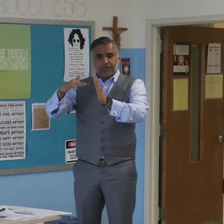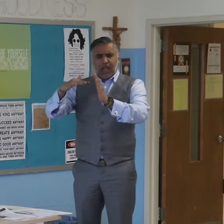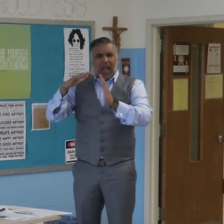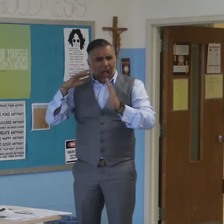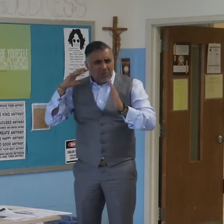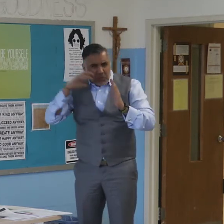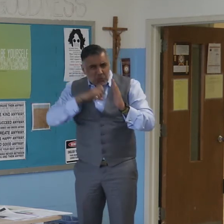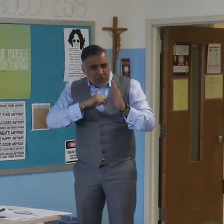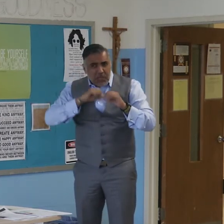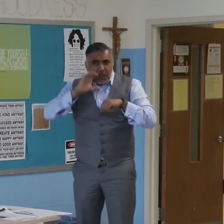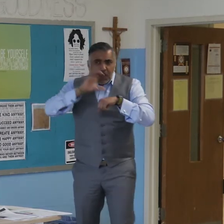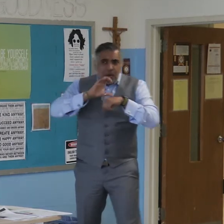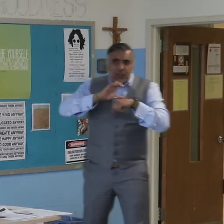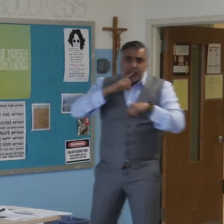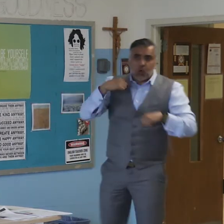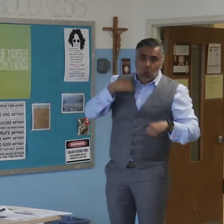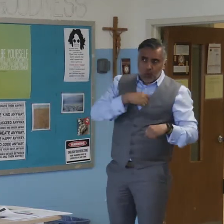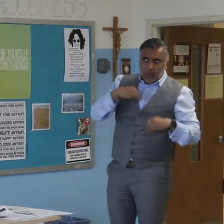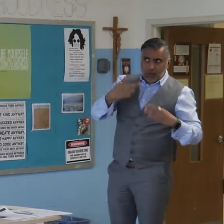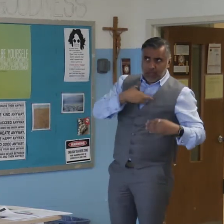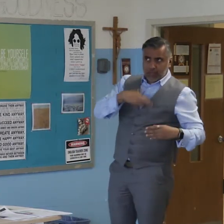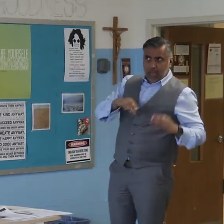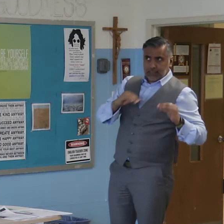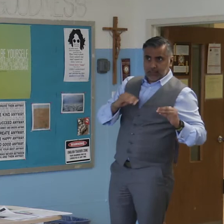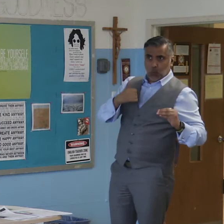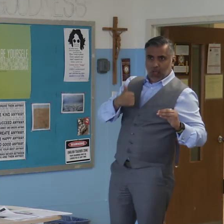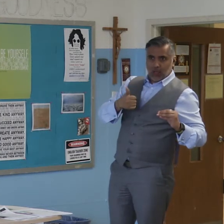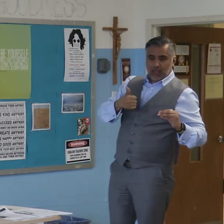that a parish who says, "we do catechesis very well" is not the same parish saying,